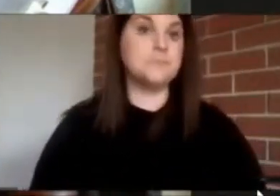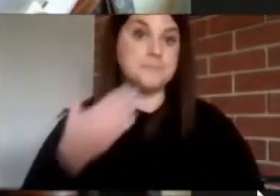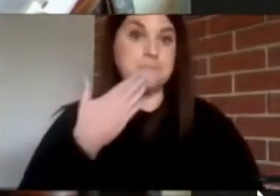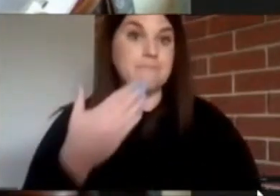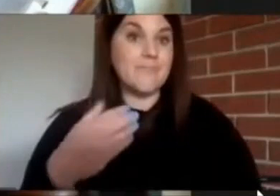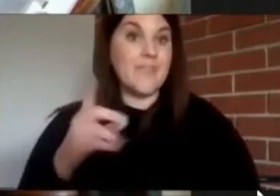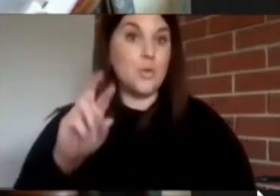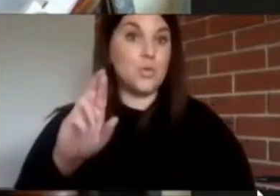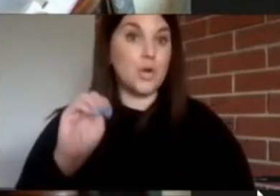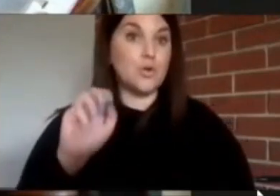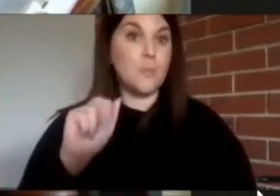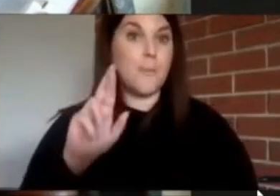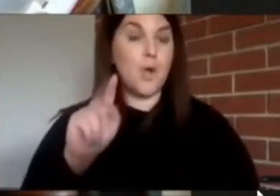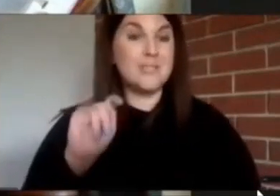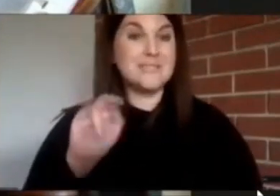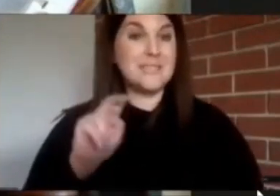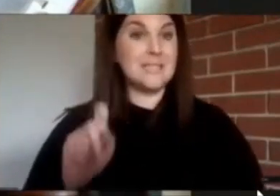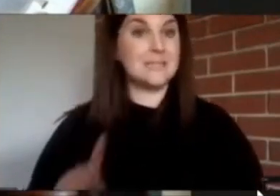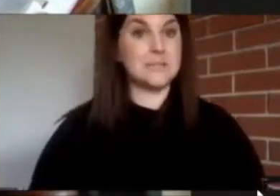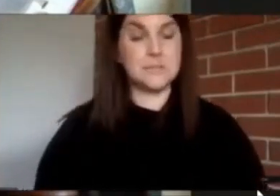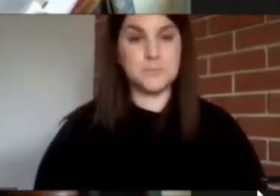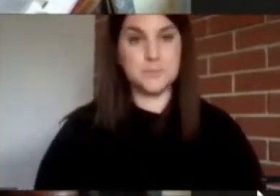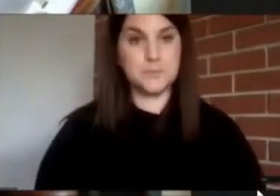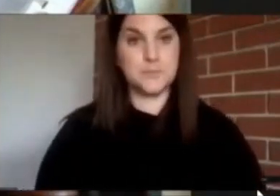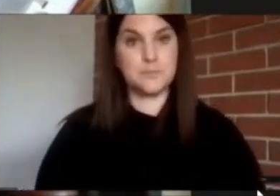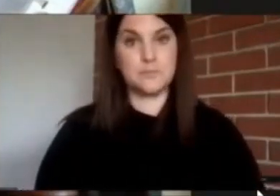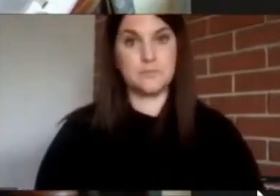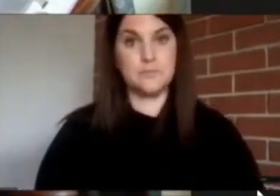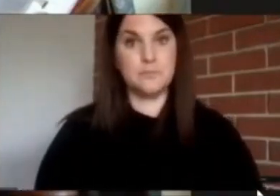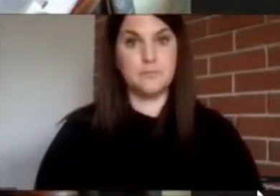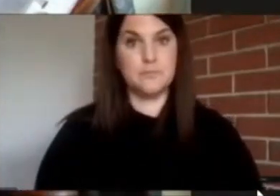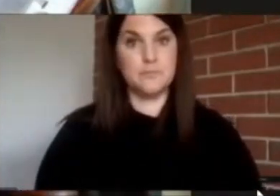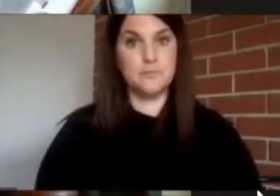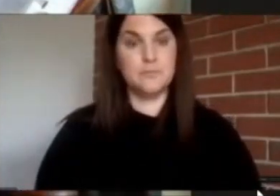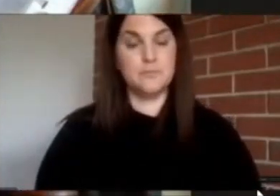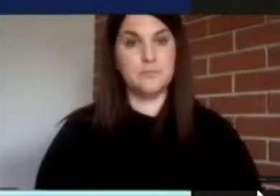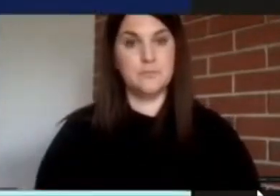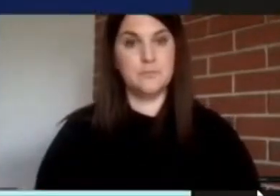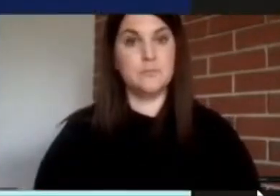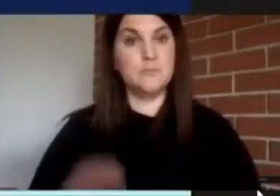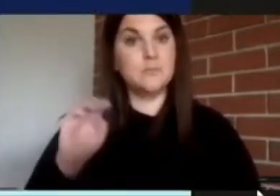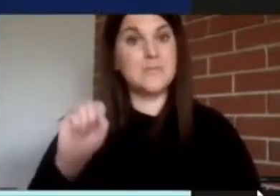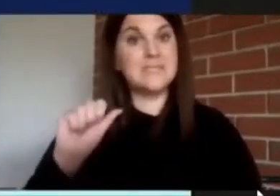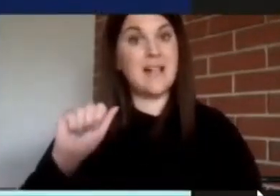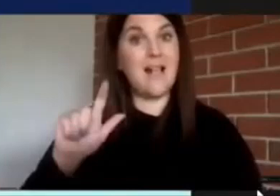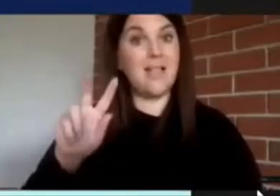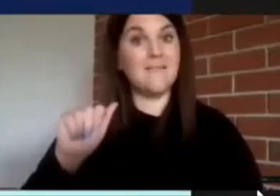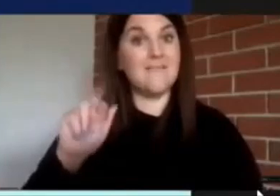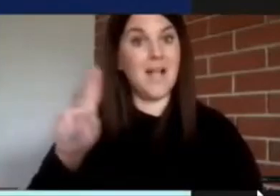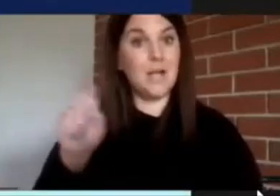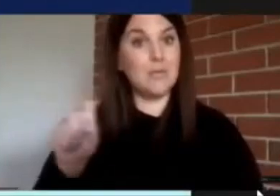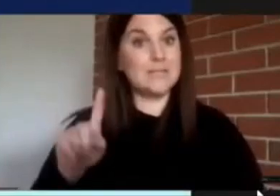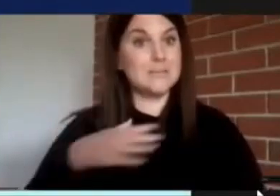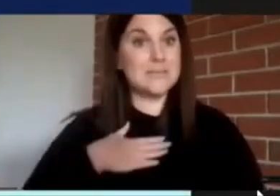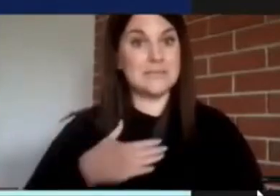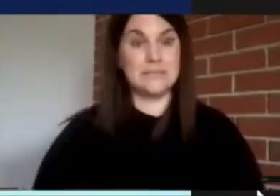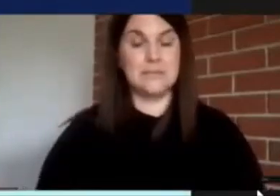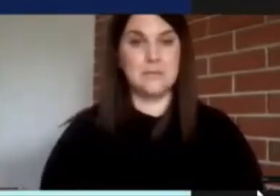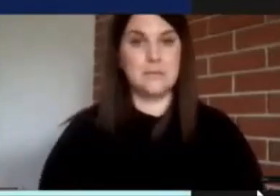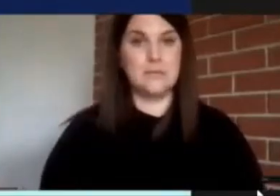Marcela Nunez-Smith: Thank you, Dr. Martinez.